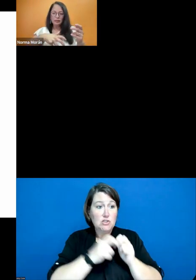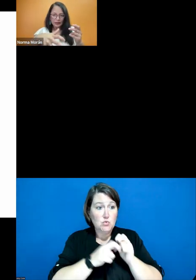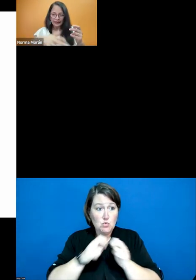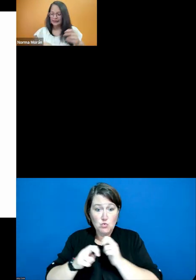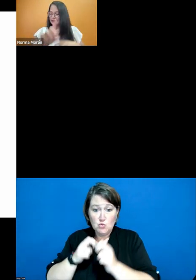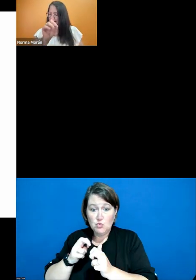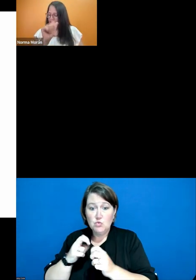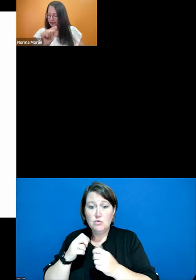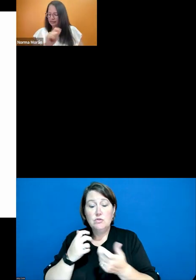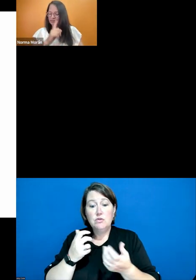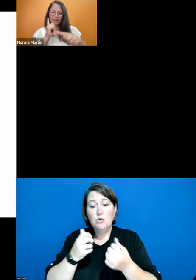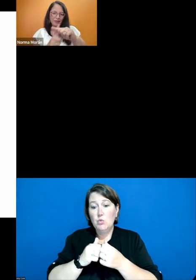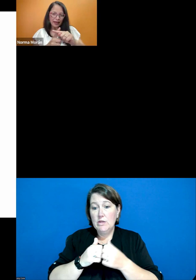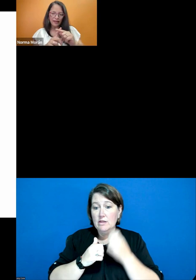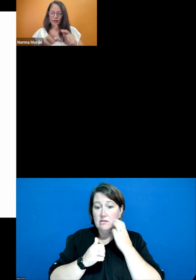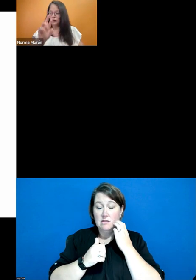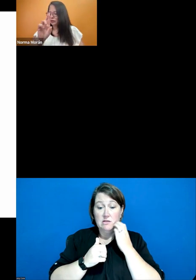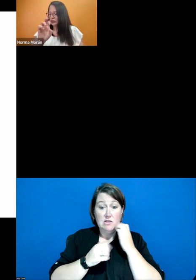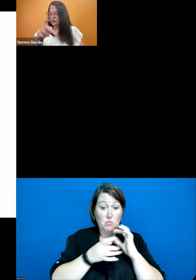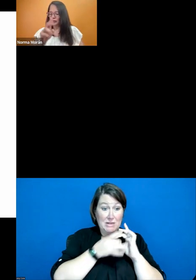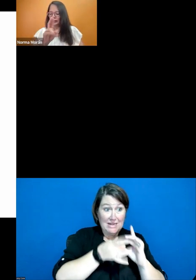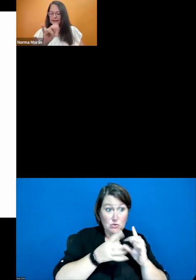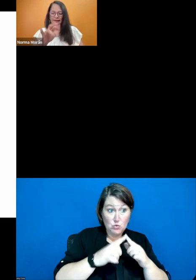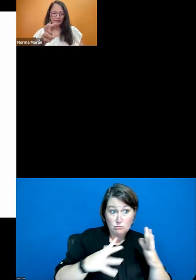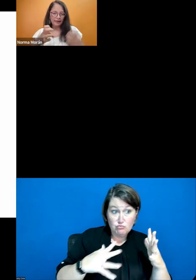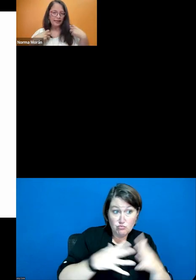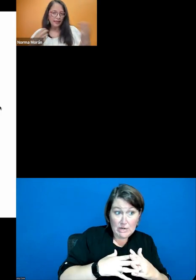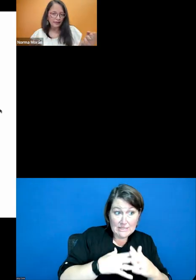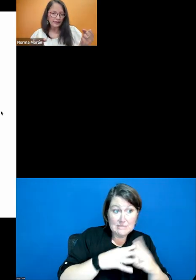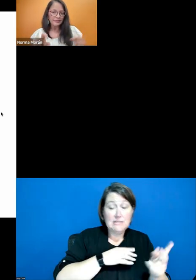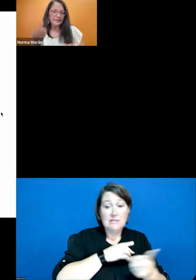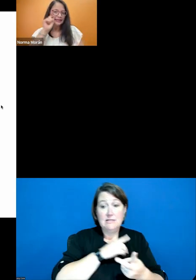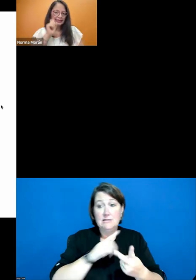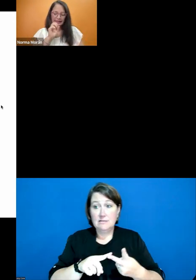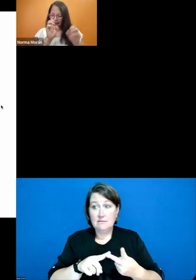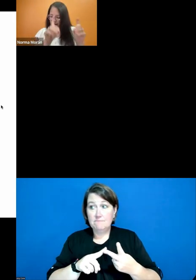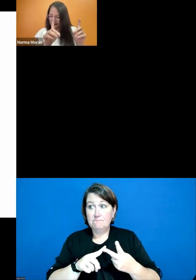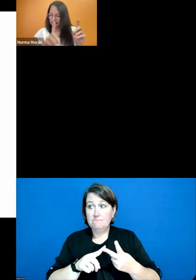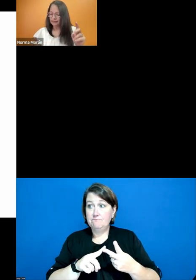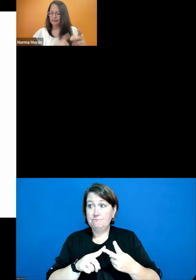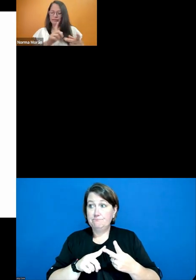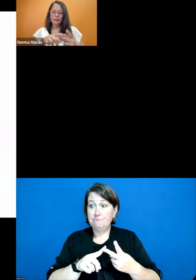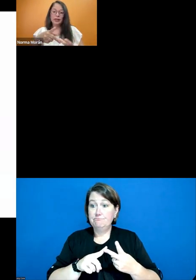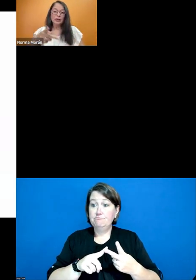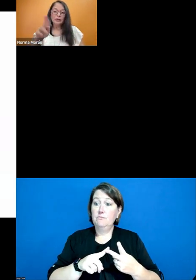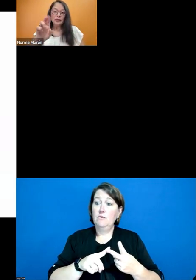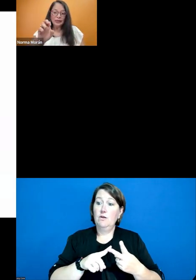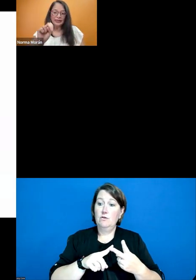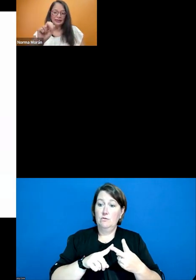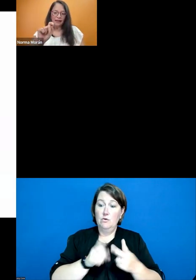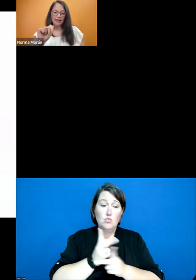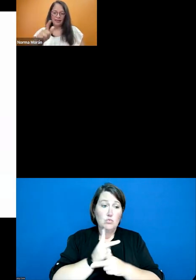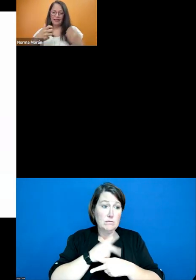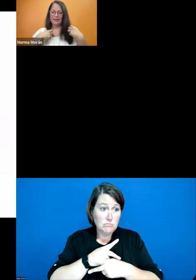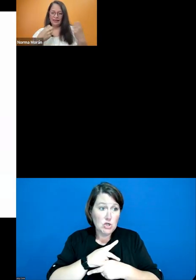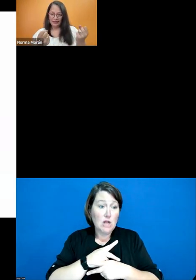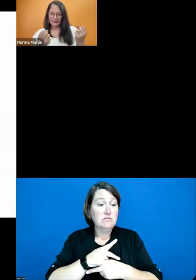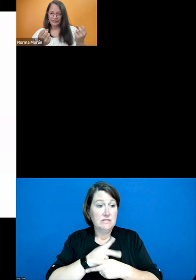pregnancy and reproductive health in general.